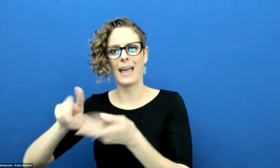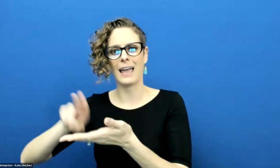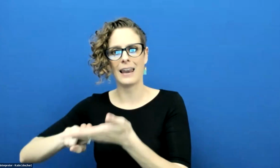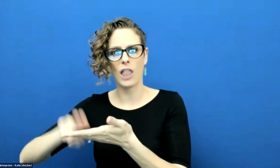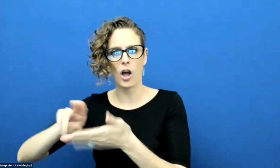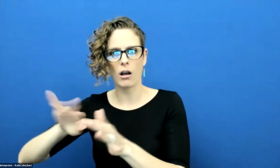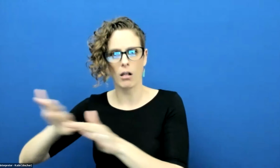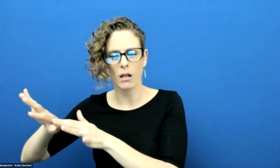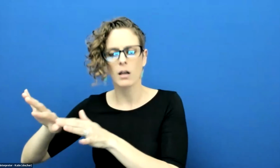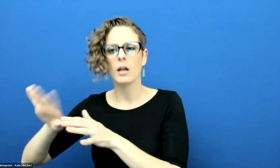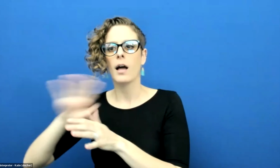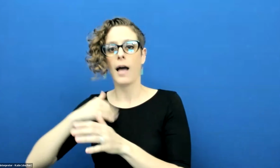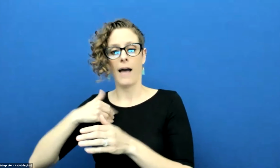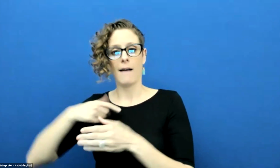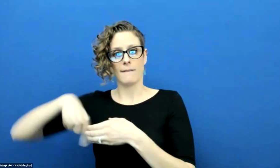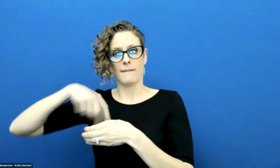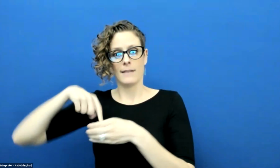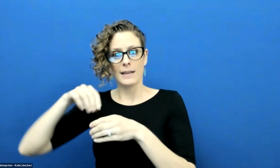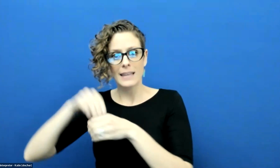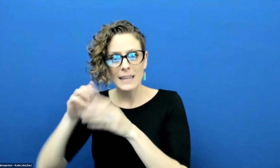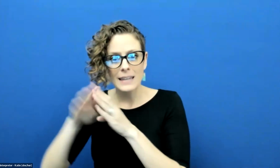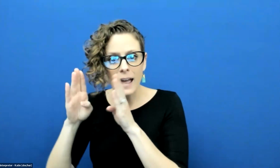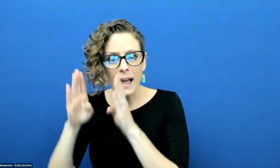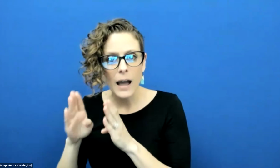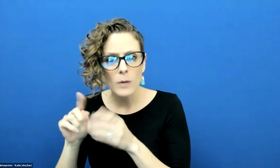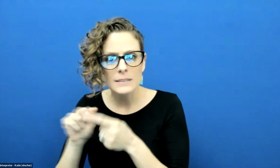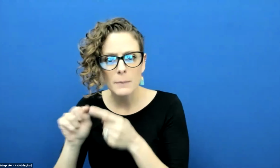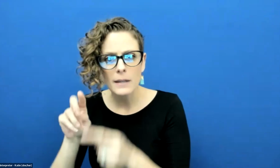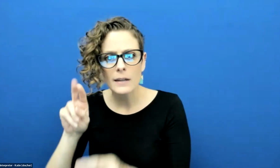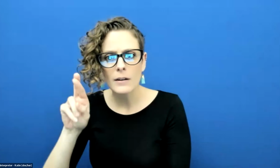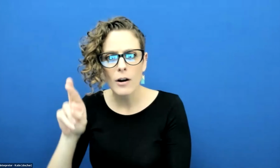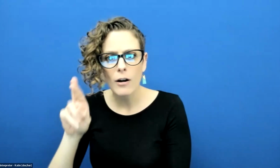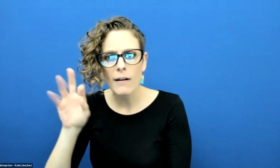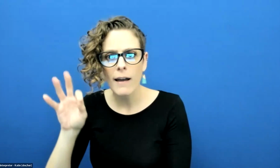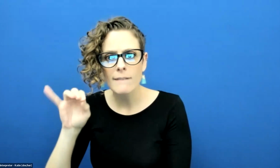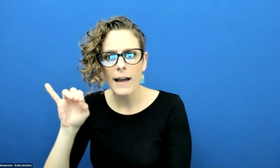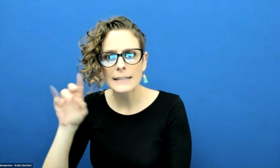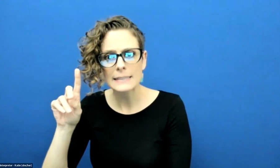got somebody to understand the NFC RFID space inside and out but personally I've been working